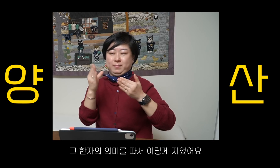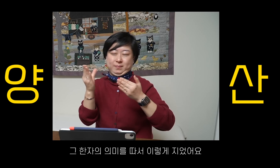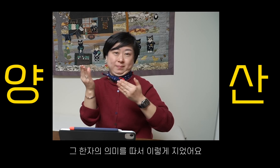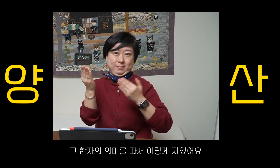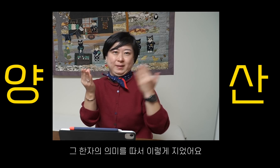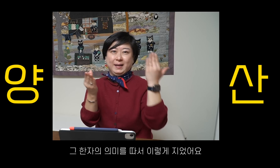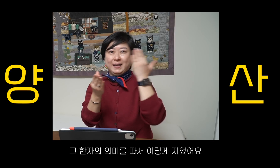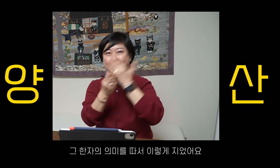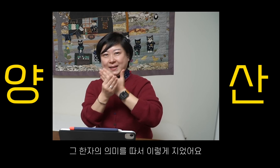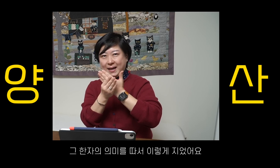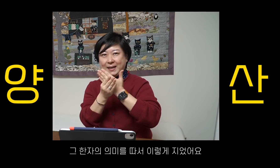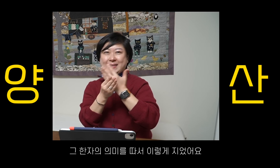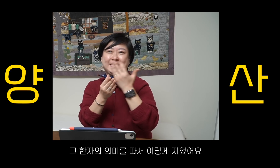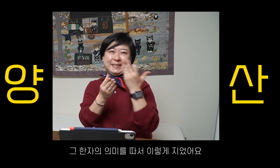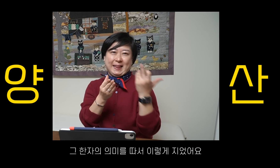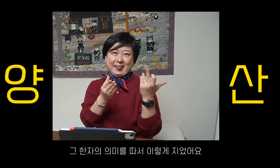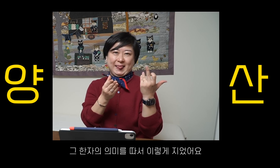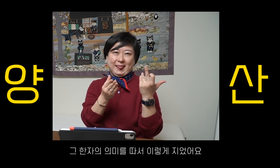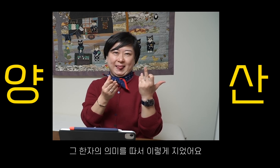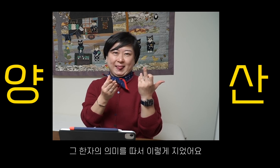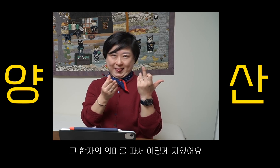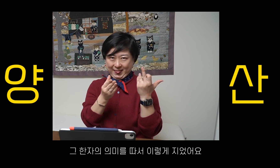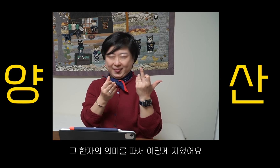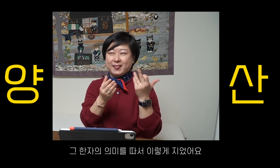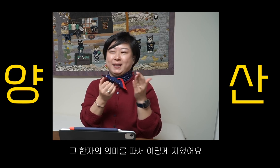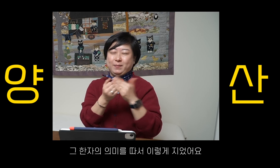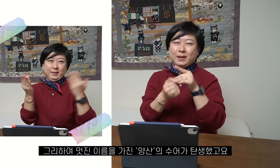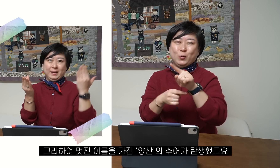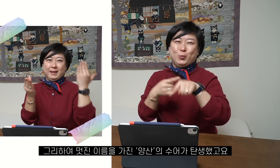He named it like this after taking the meaning of that Chinese character.